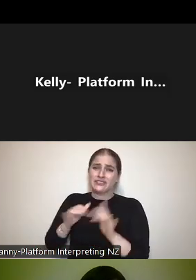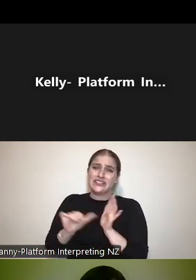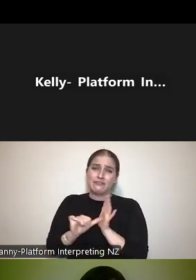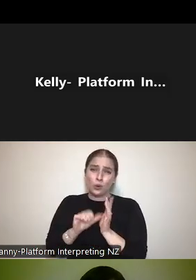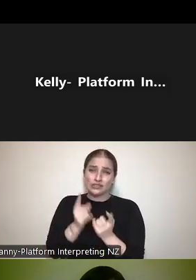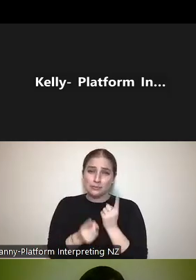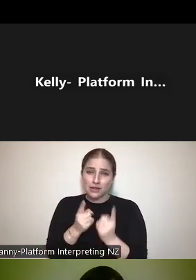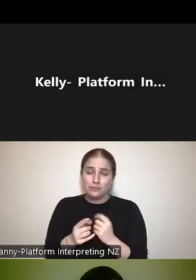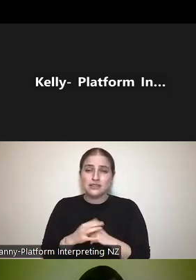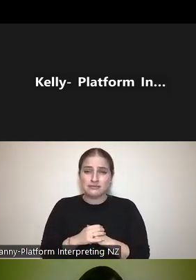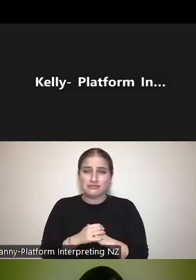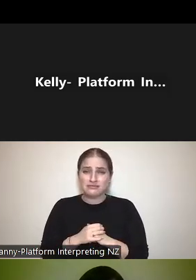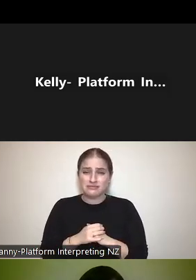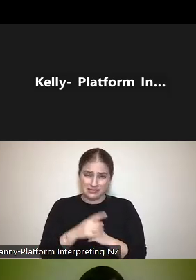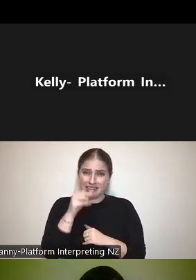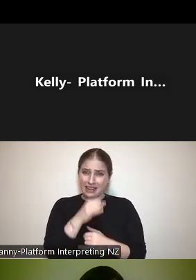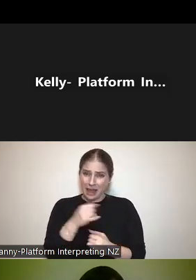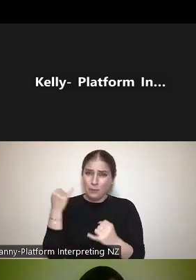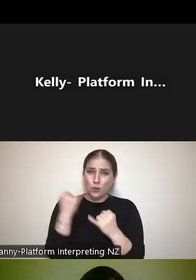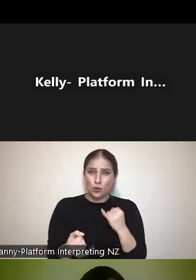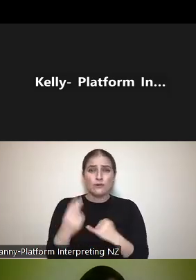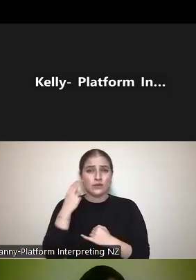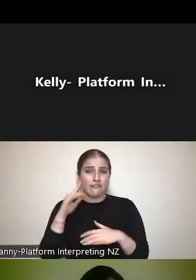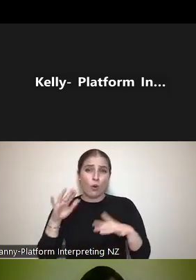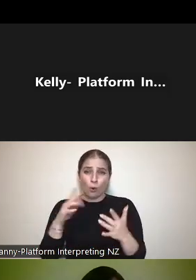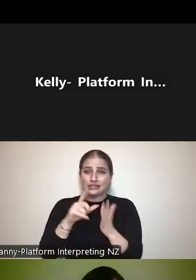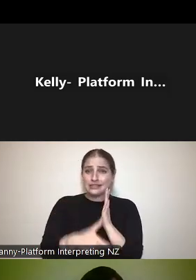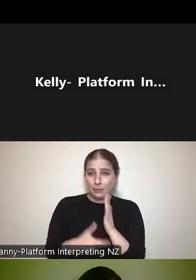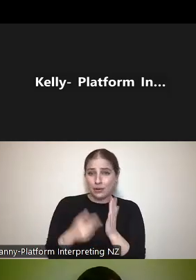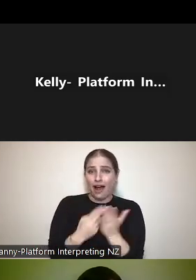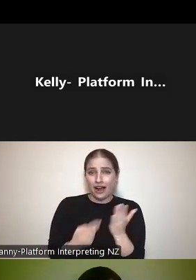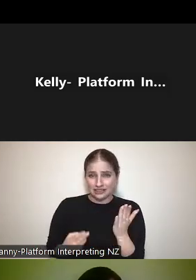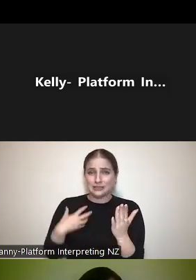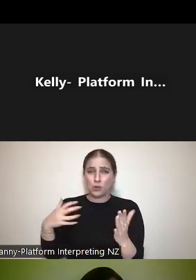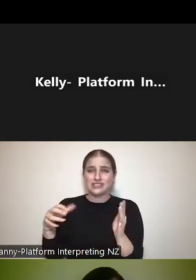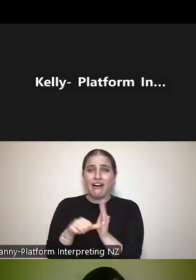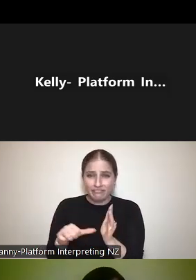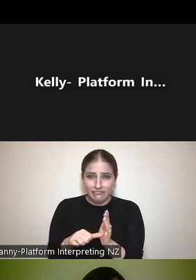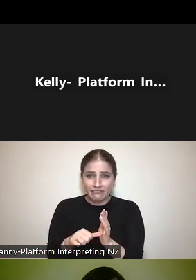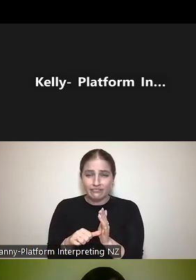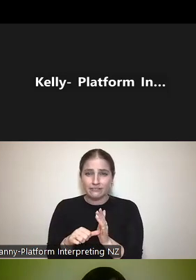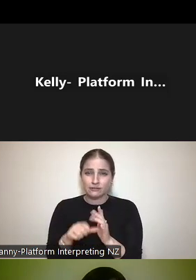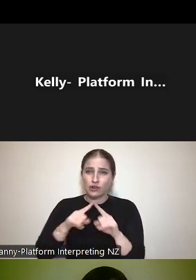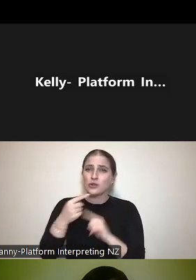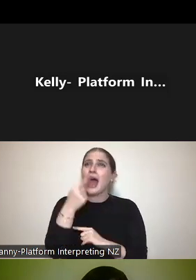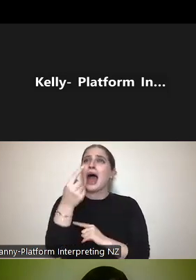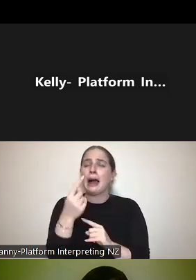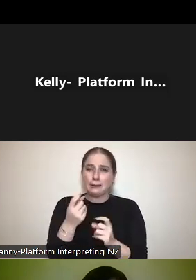especially for Deaf and disabled artists. So, as part of your care for yourself and